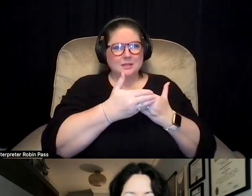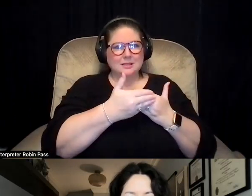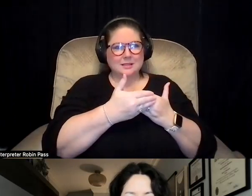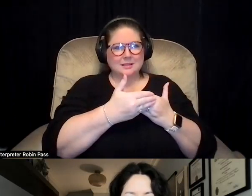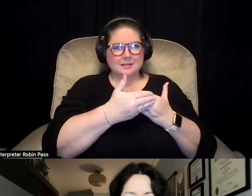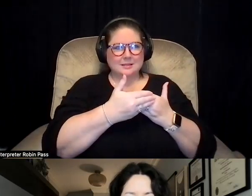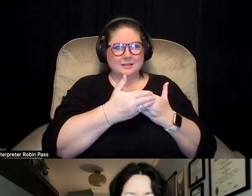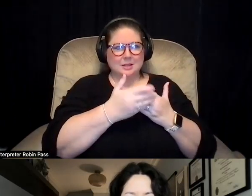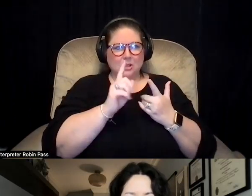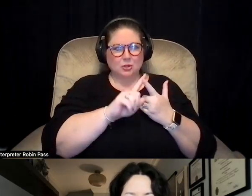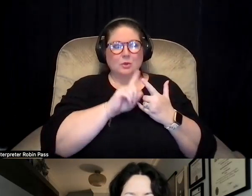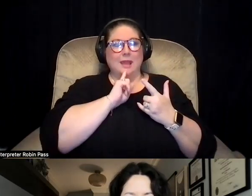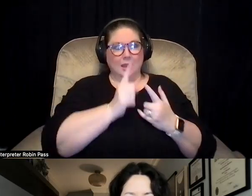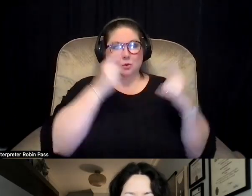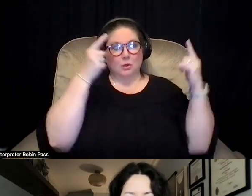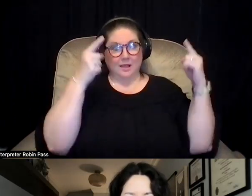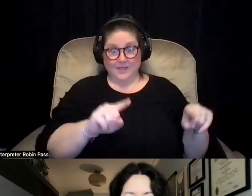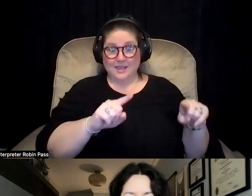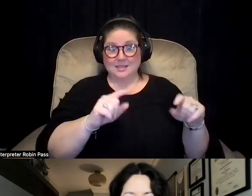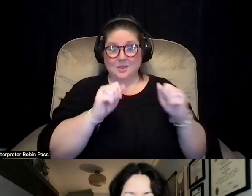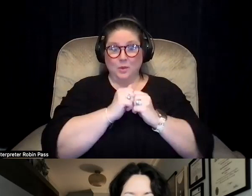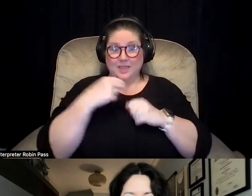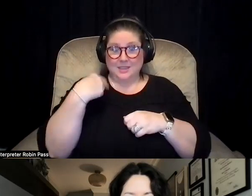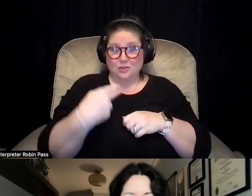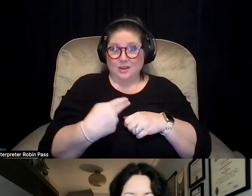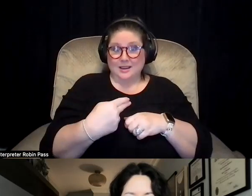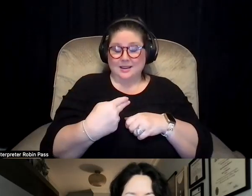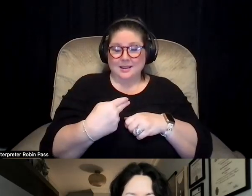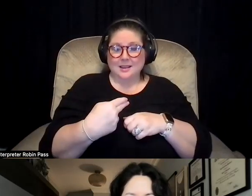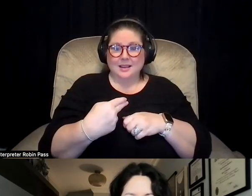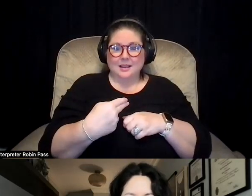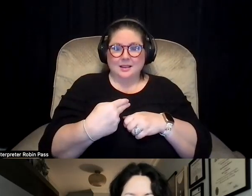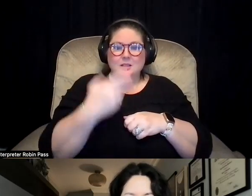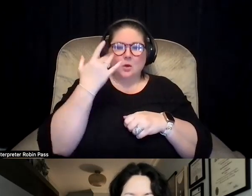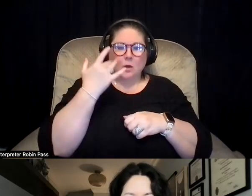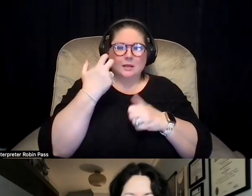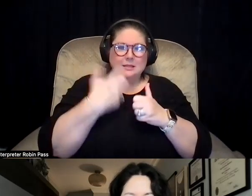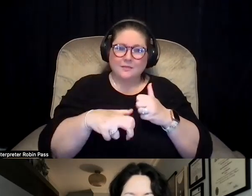has with the history is also why it has been difficult for people to talk about